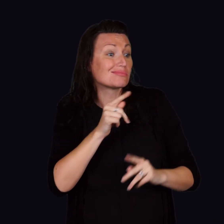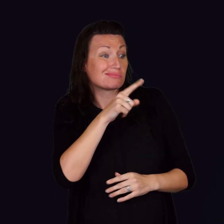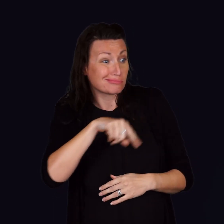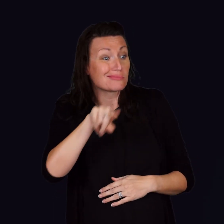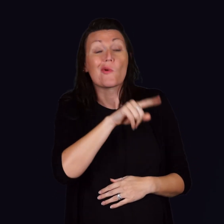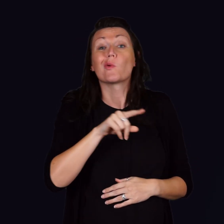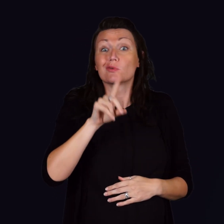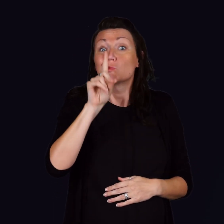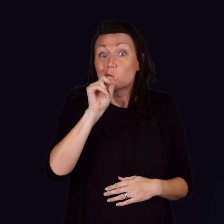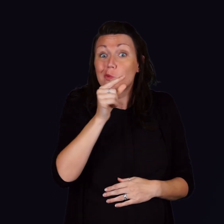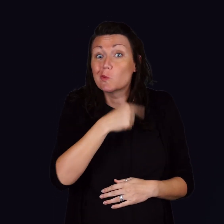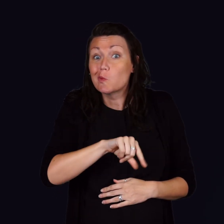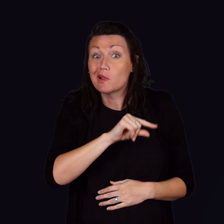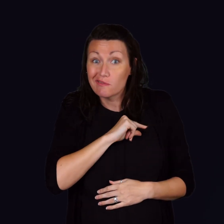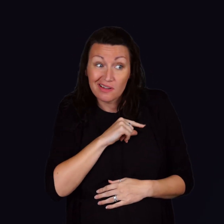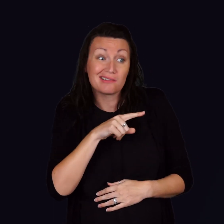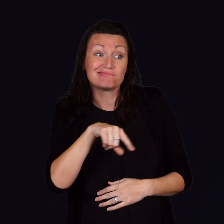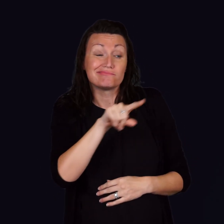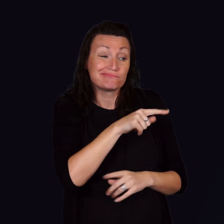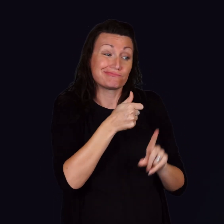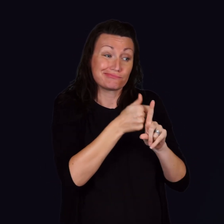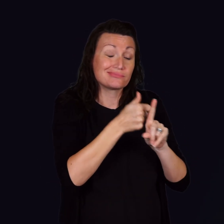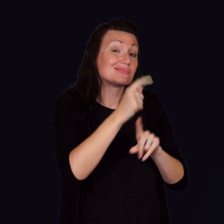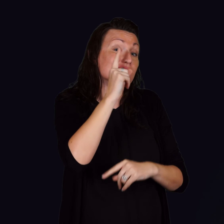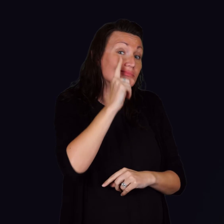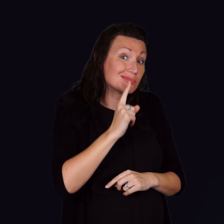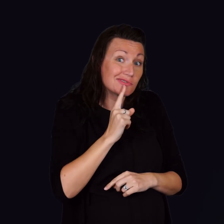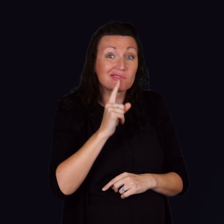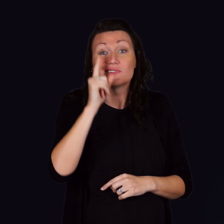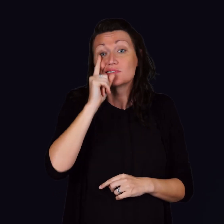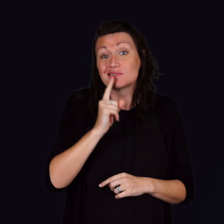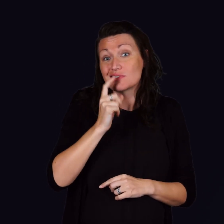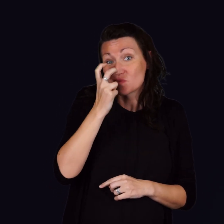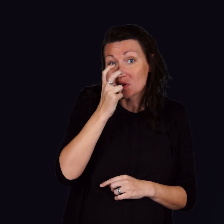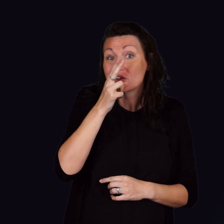so people who are deaf, deafblind and hard of hearing who qualify